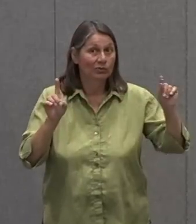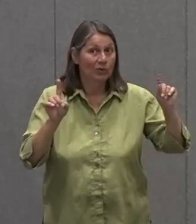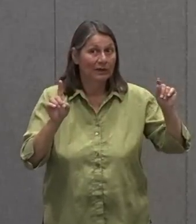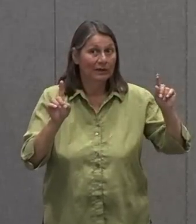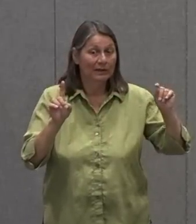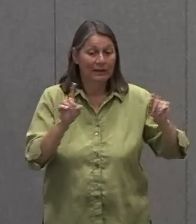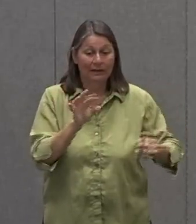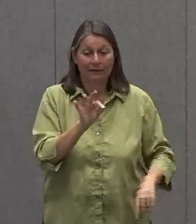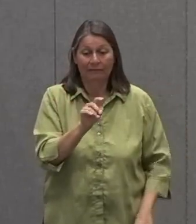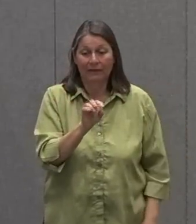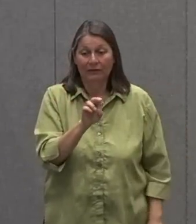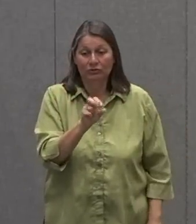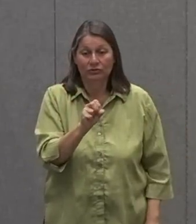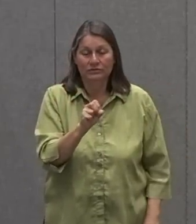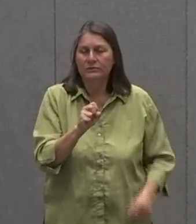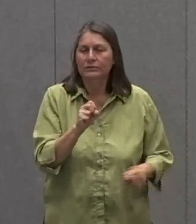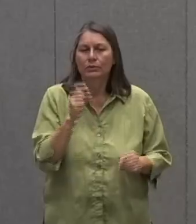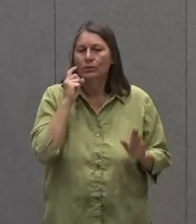So what are you noticing so far?